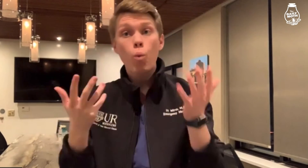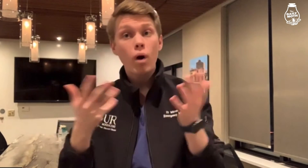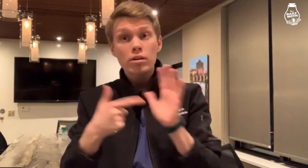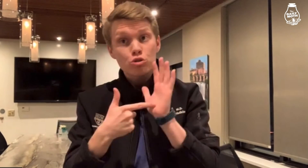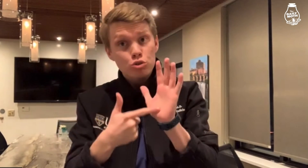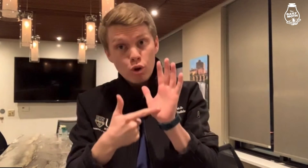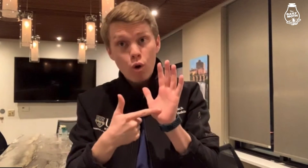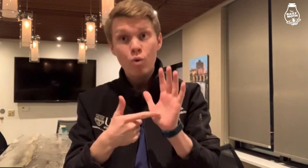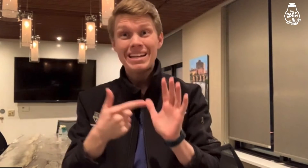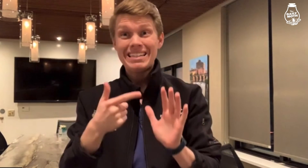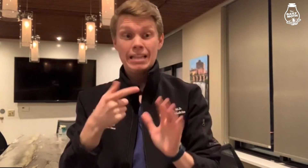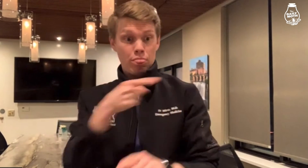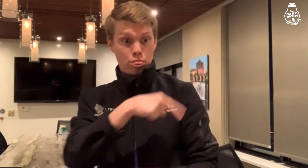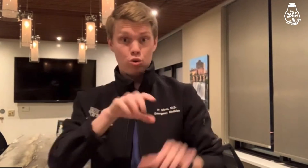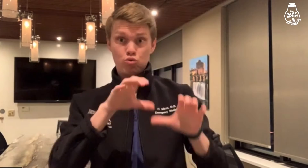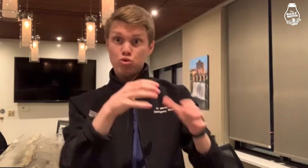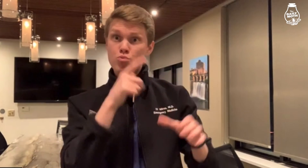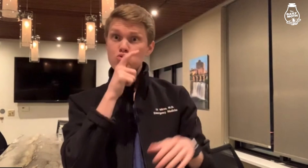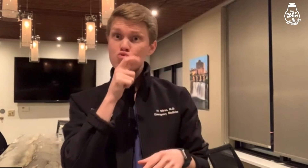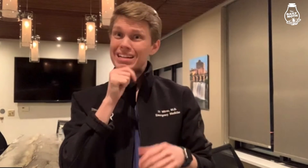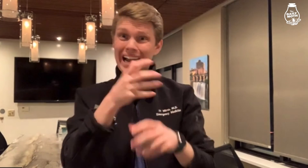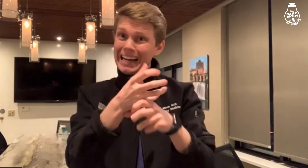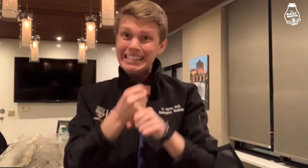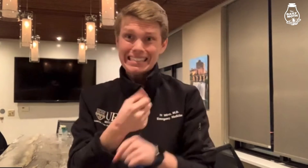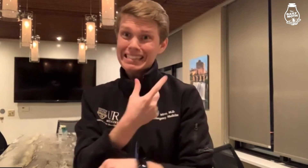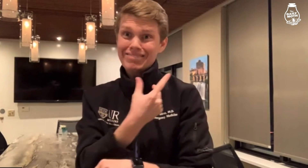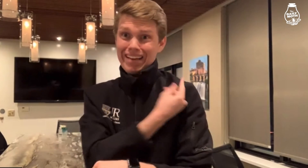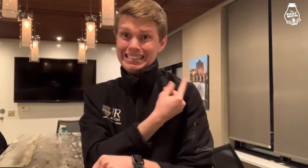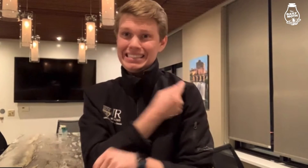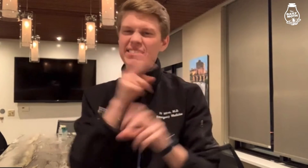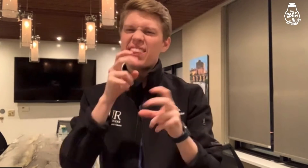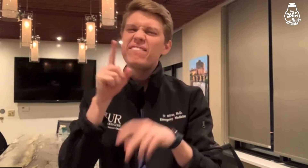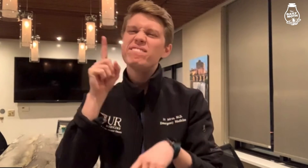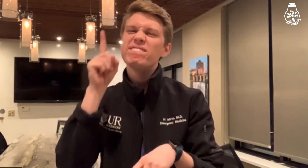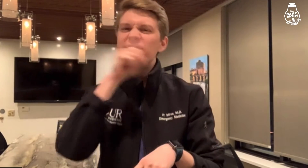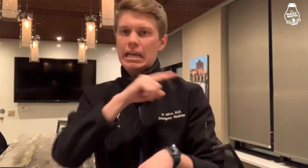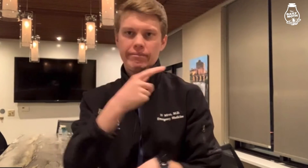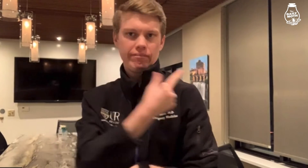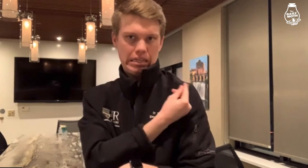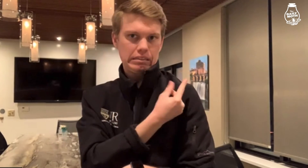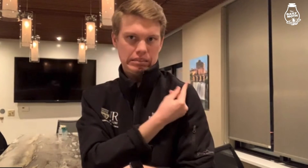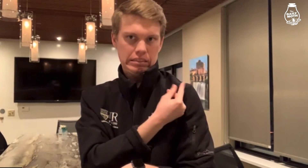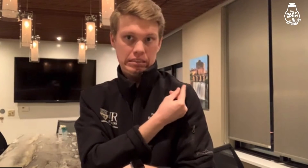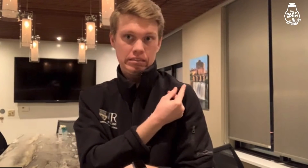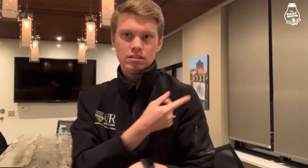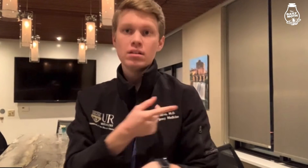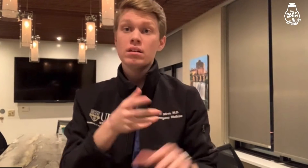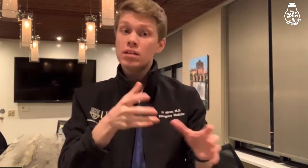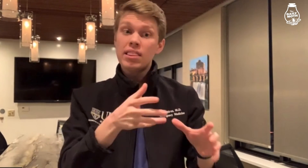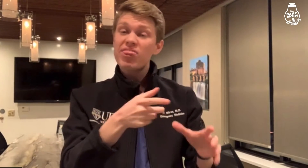What it shows is that the group who did not get vaccines but the "fake" (placebo) vaccines -